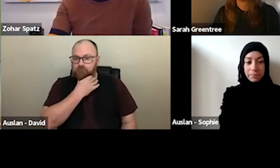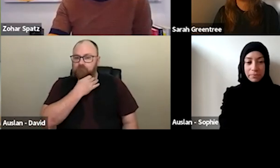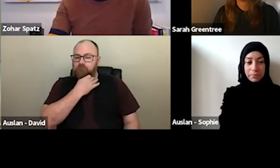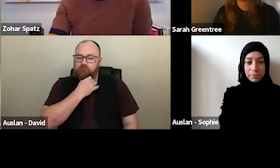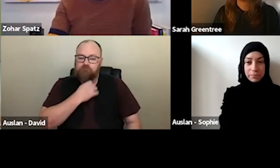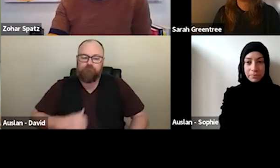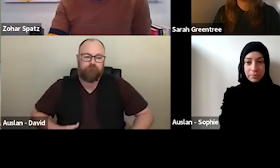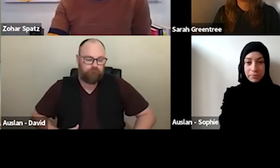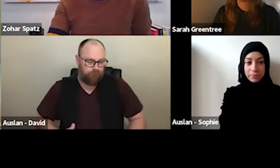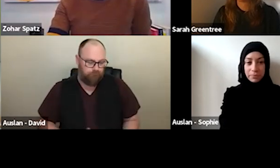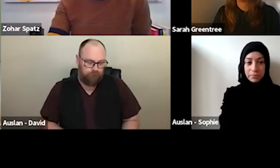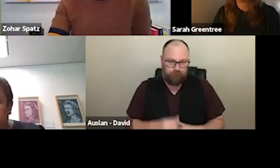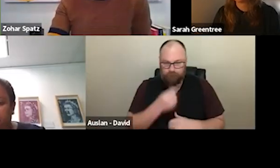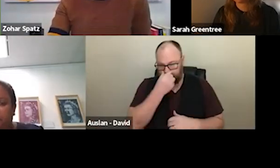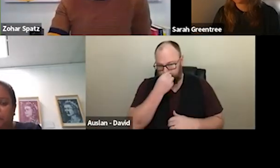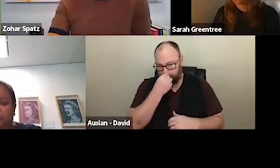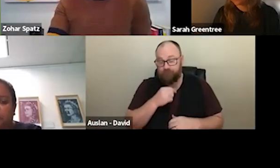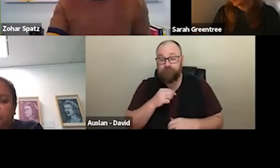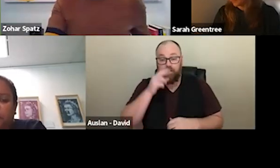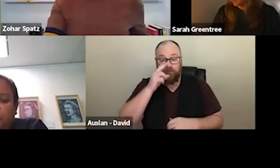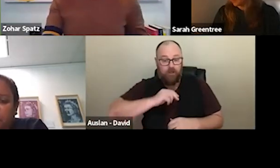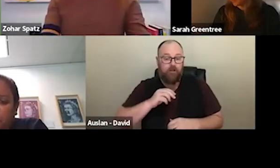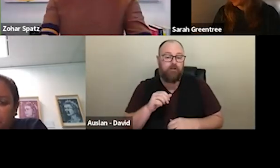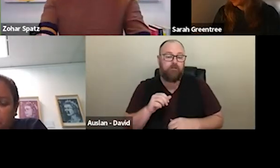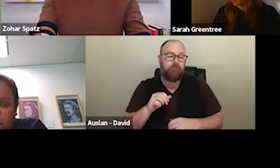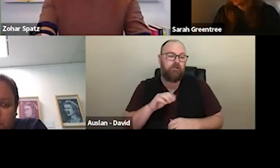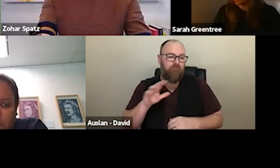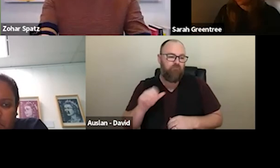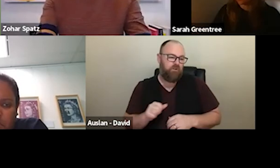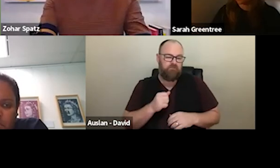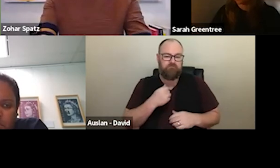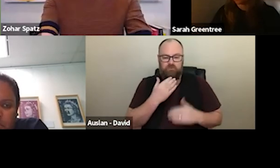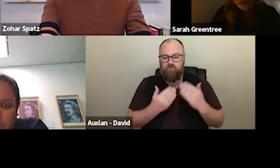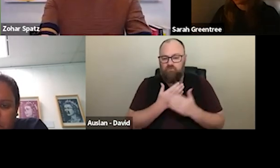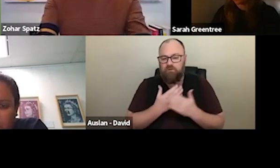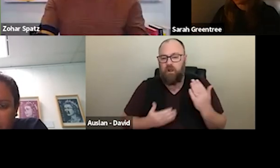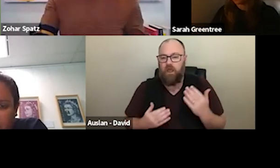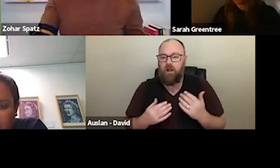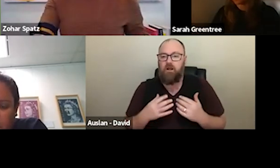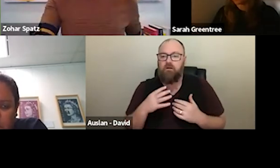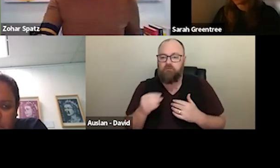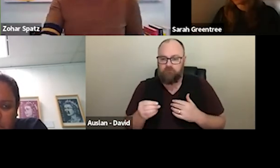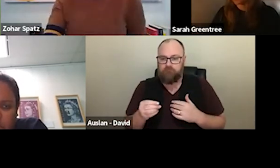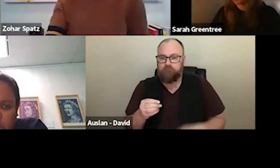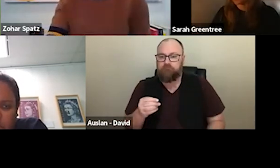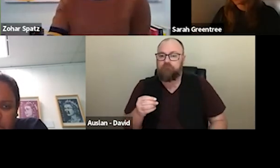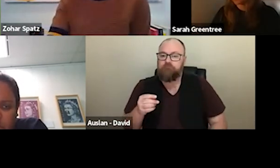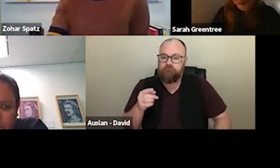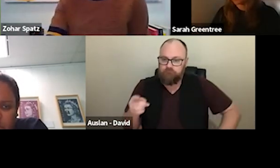anonymous, I'm a very young African Australian theater, a storytelling company based on Adeline questioning our very first major production this year. Our vision of 25 beyond his artistic, bold, and exciting.